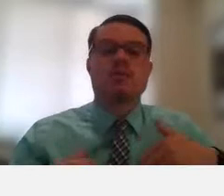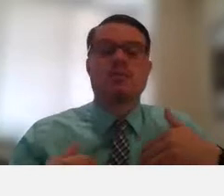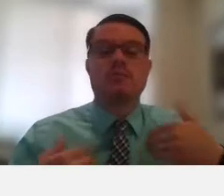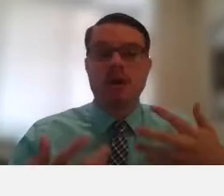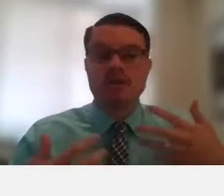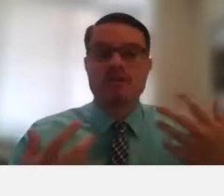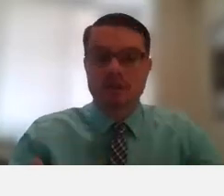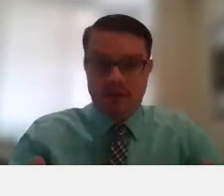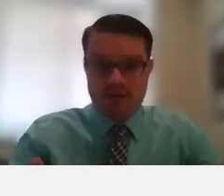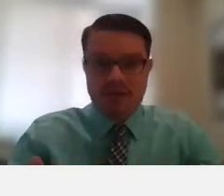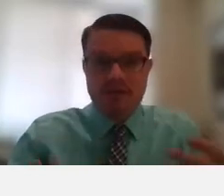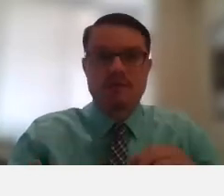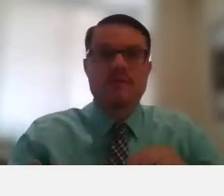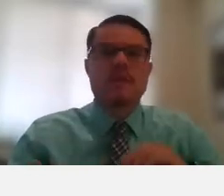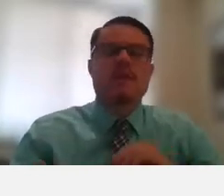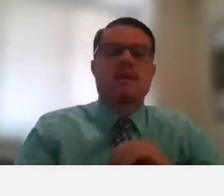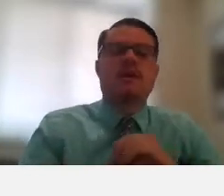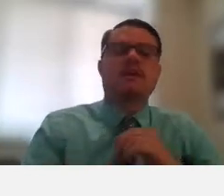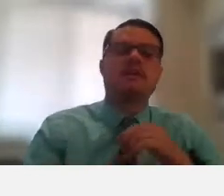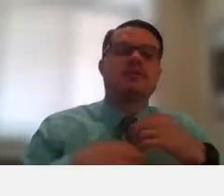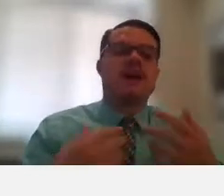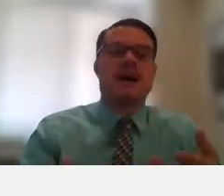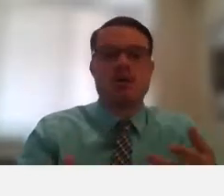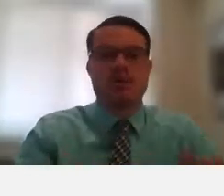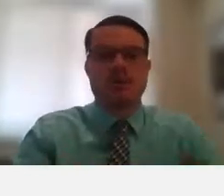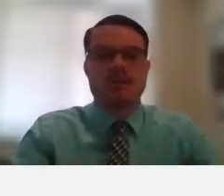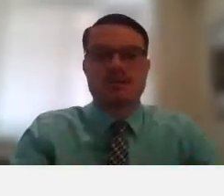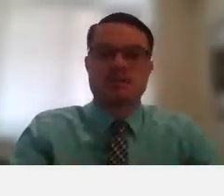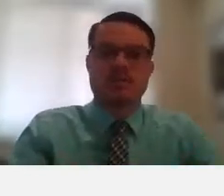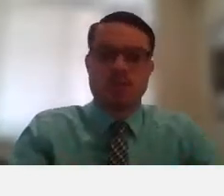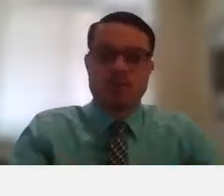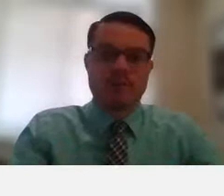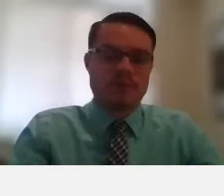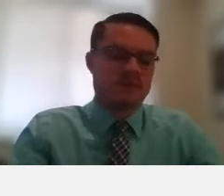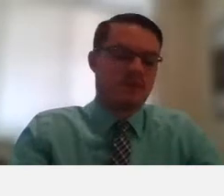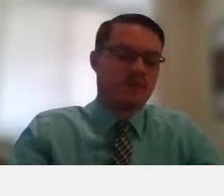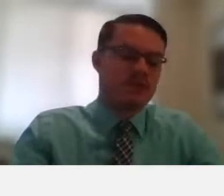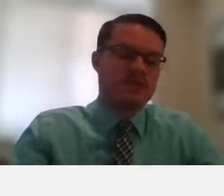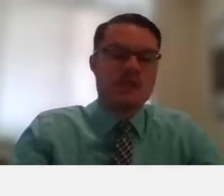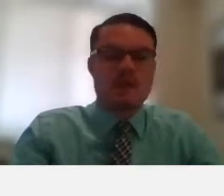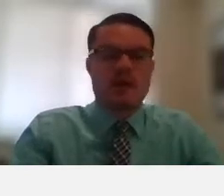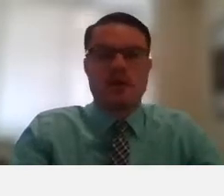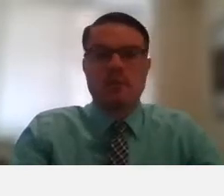but generally speaking here is how P&A system support people with disabilities.